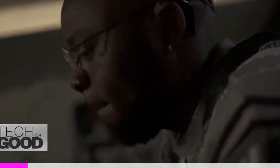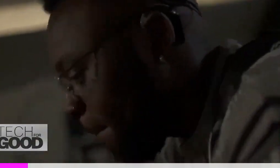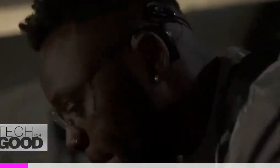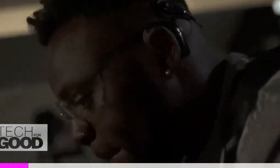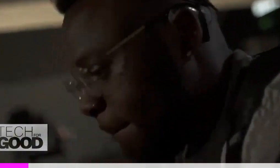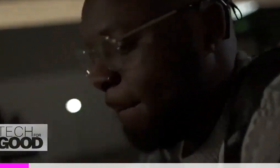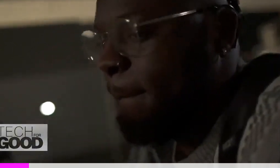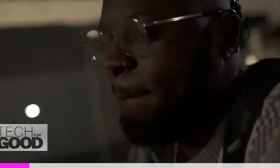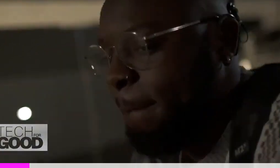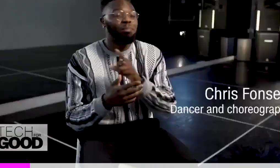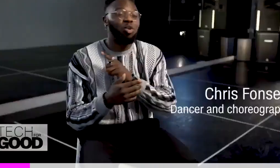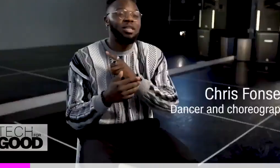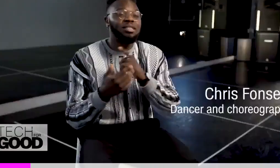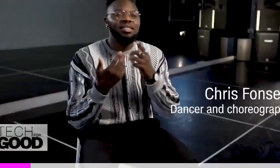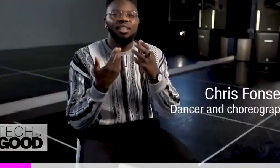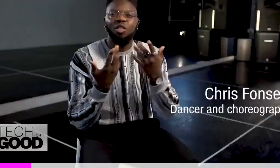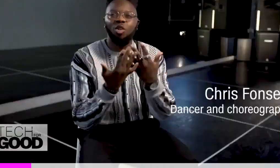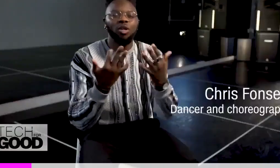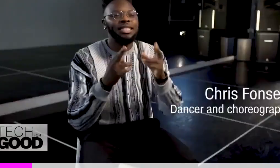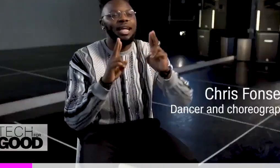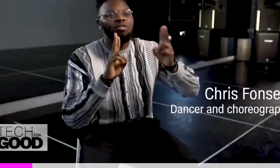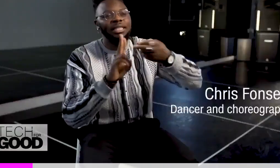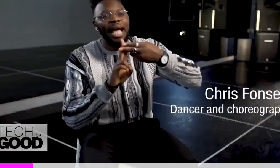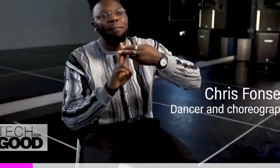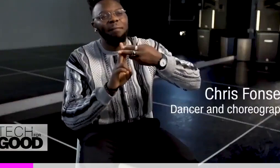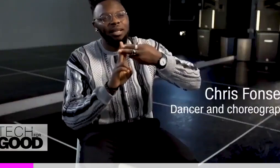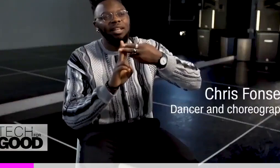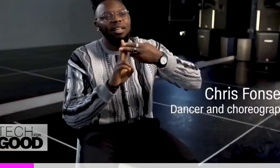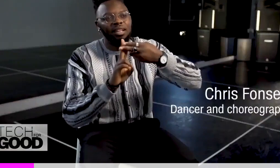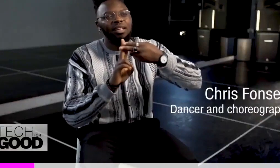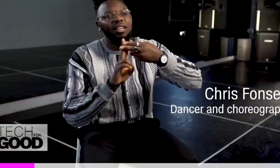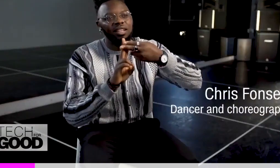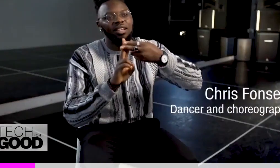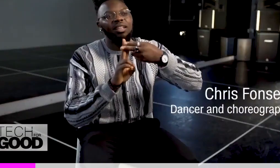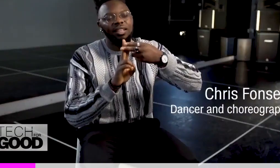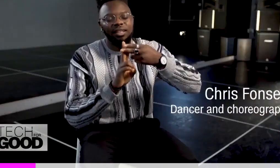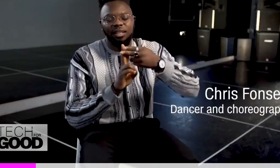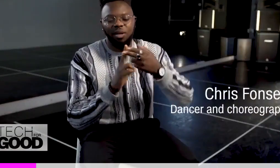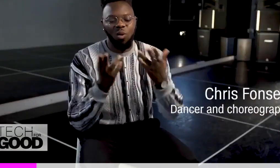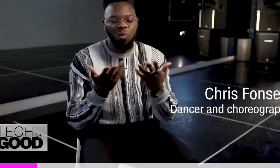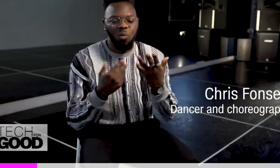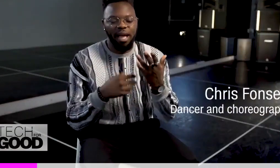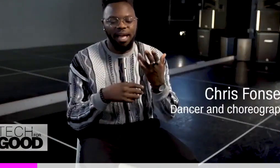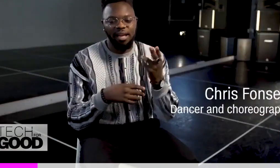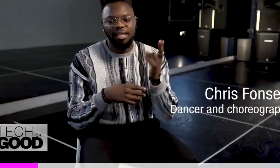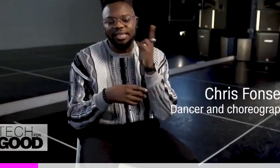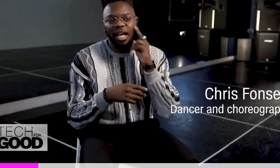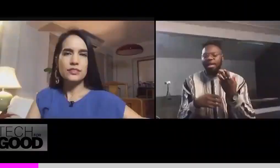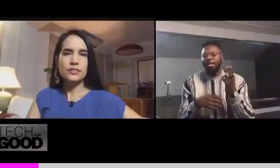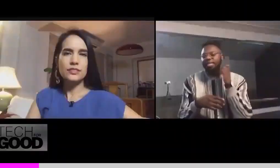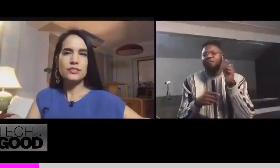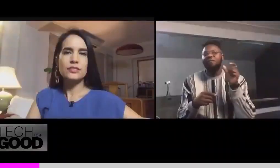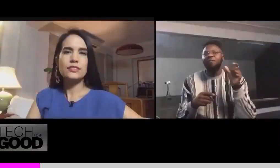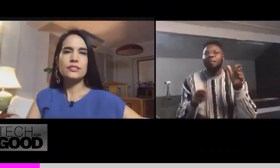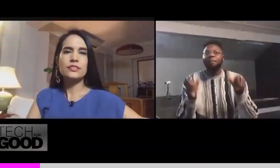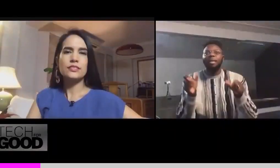since early childhood. There's a stereotype that exists where deaf people shouldn't be able to connect with music.